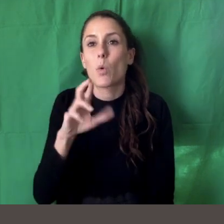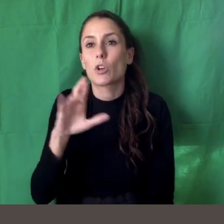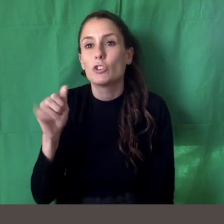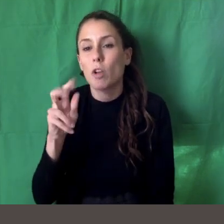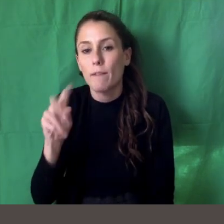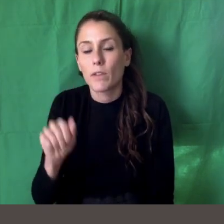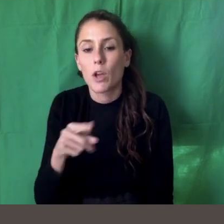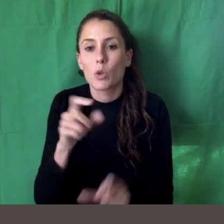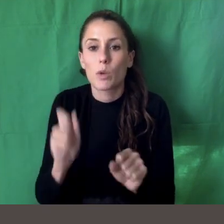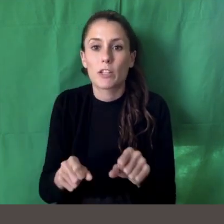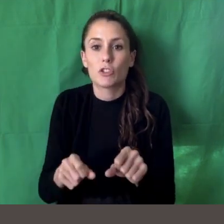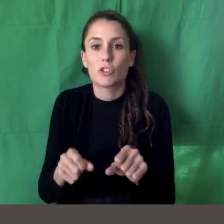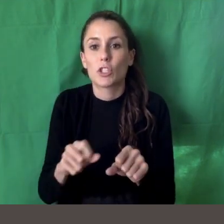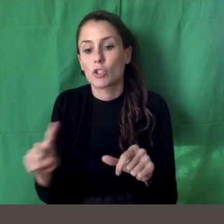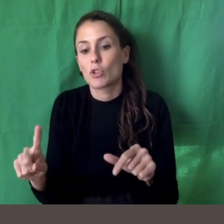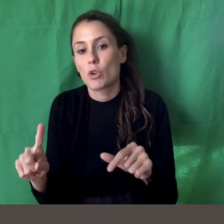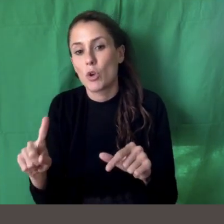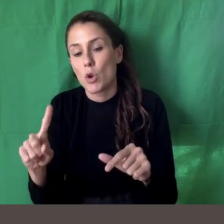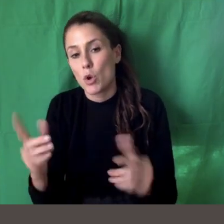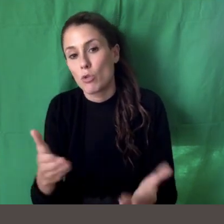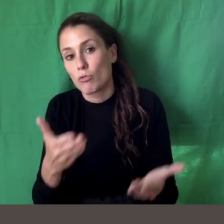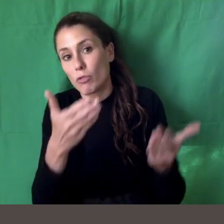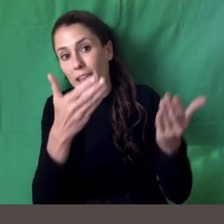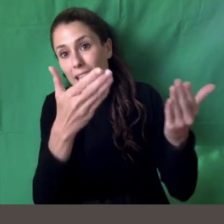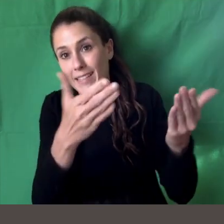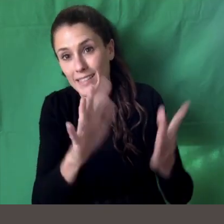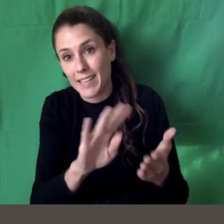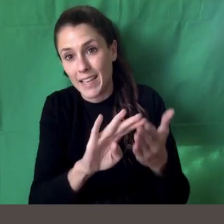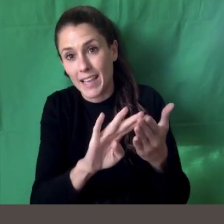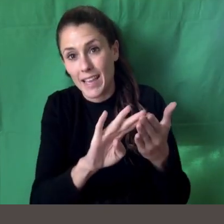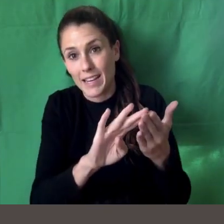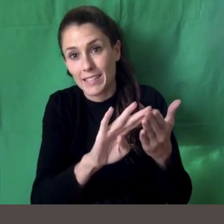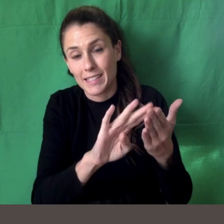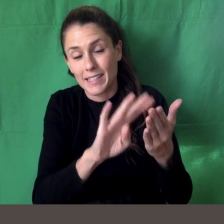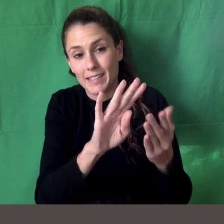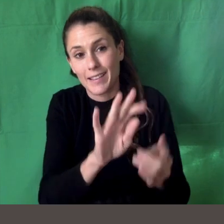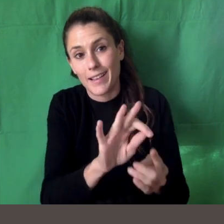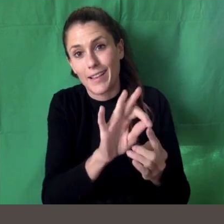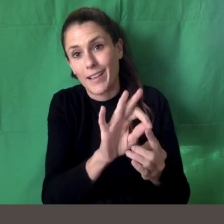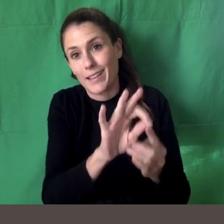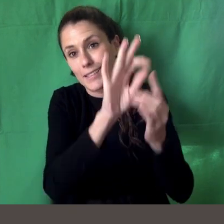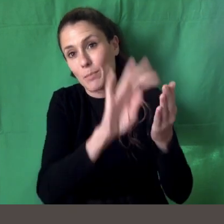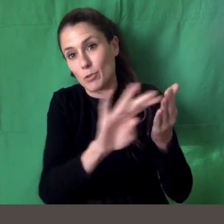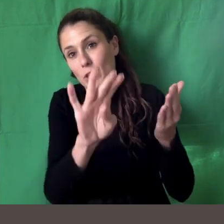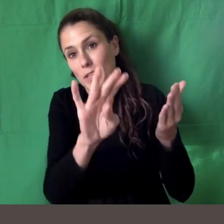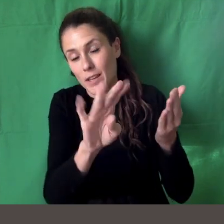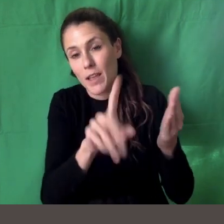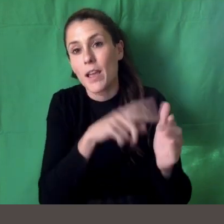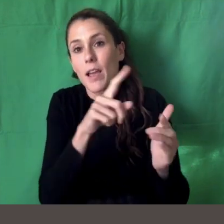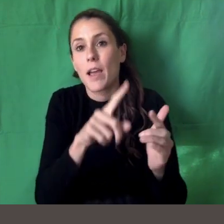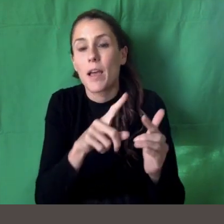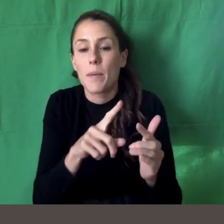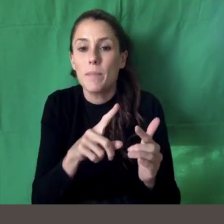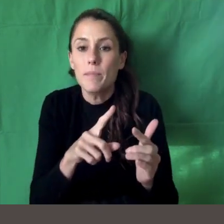can just raise an exception anywhere and accept it anywhere else near the top of the stack